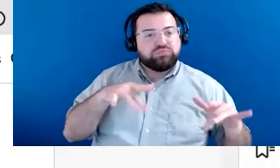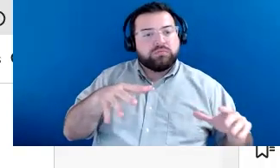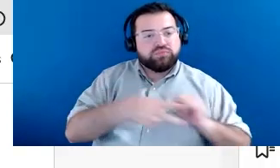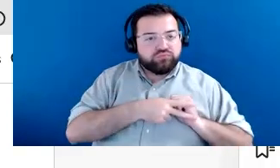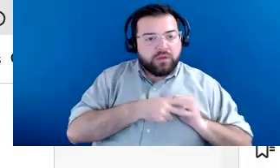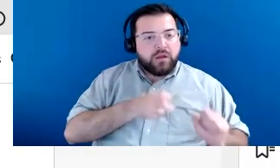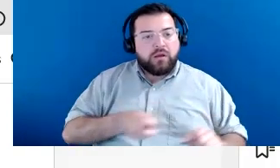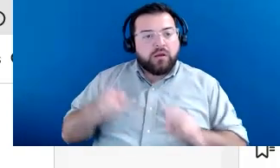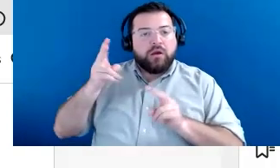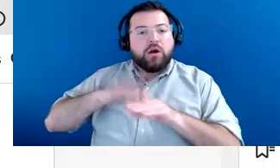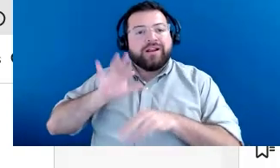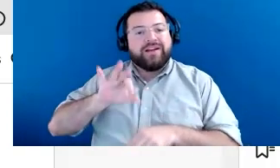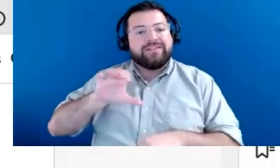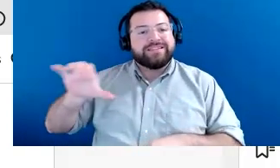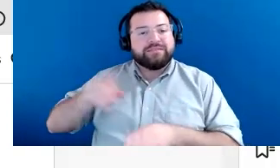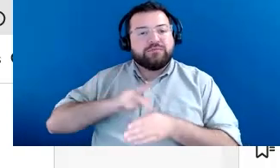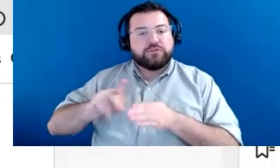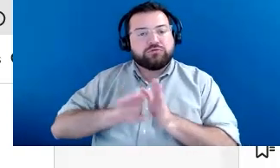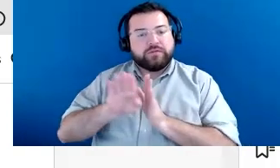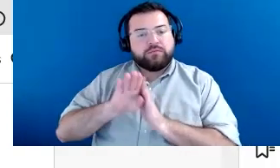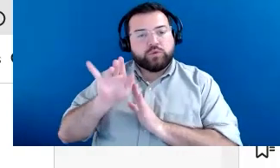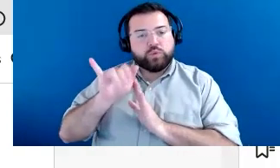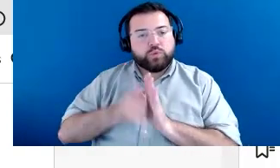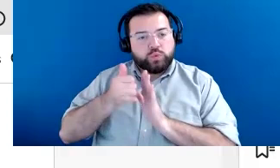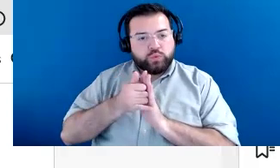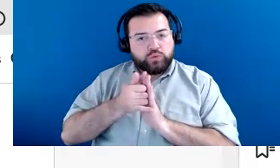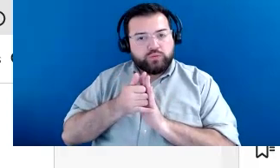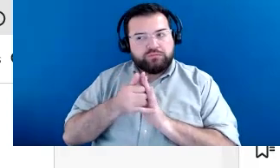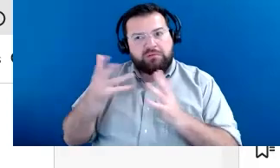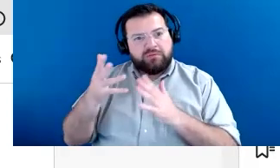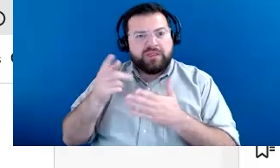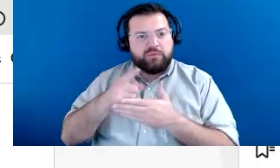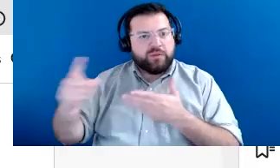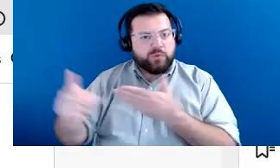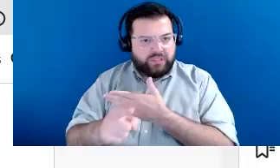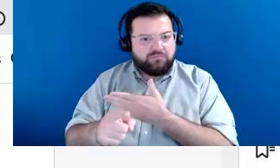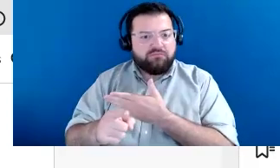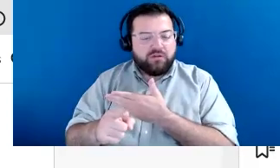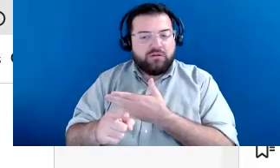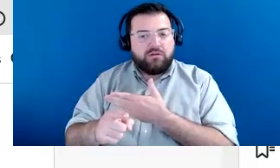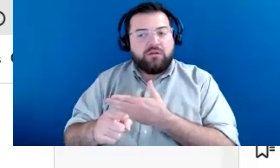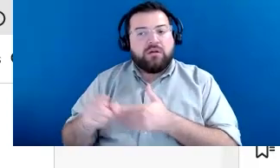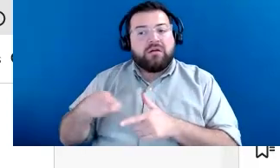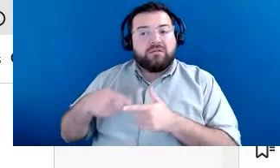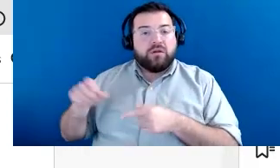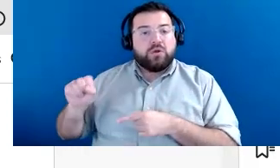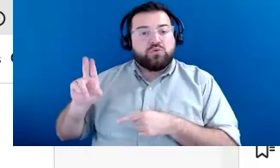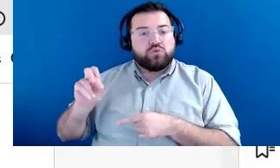professional development YouTube channel, in about a week. And then she will, provided we give it to her,